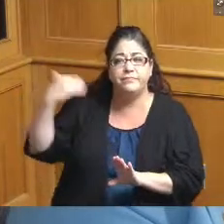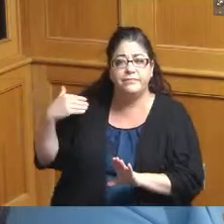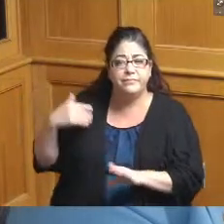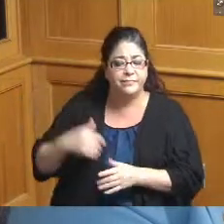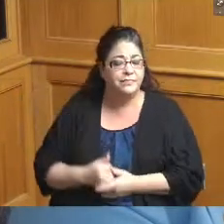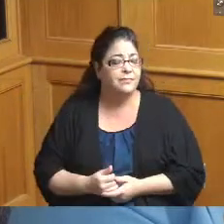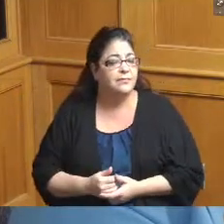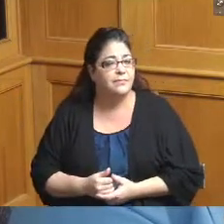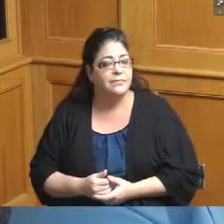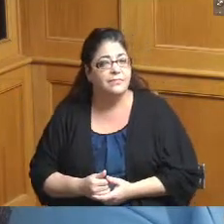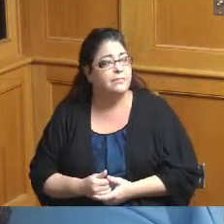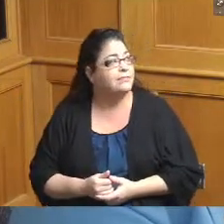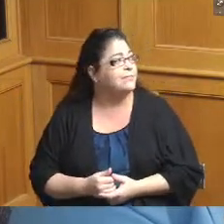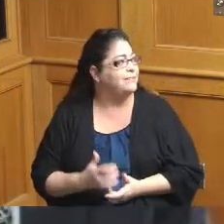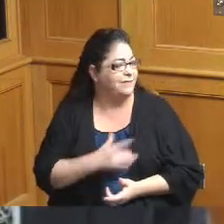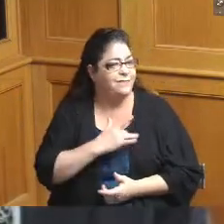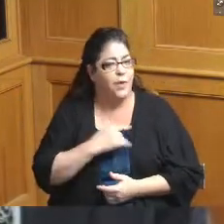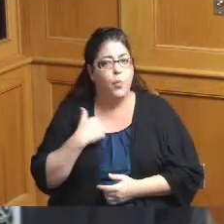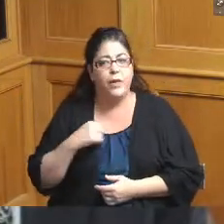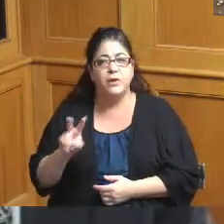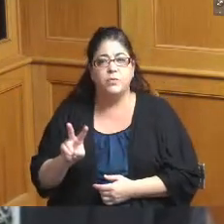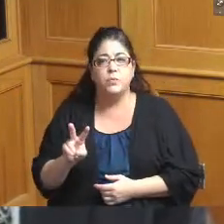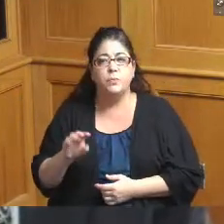I think we were between two and three percent we gave back last year